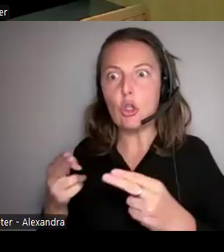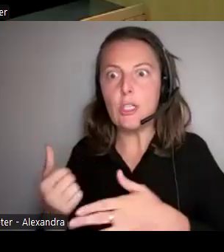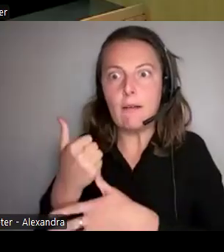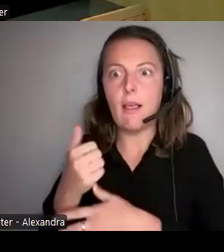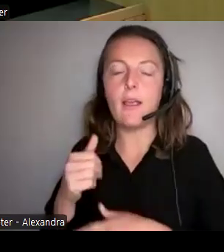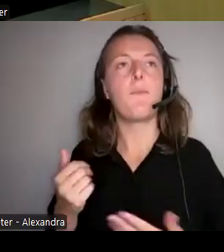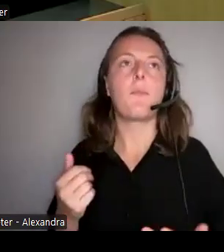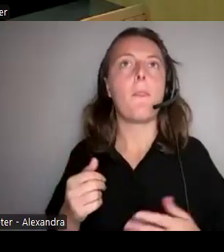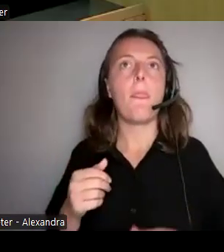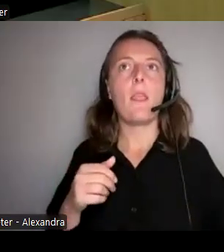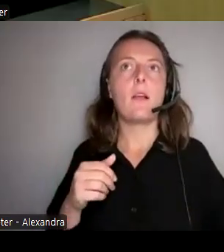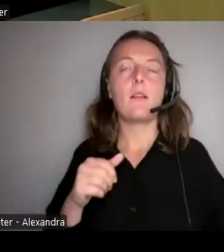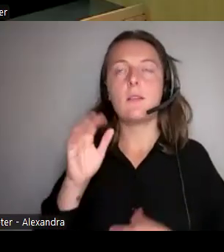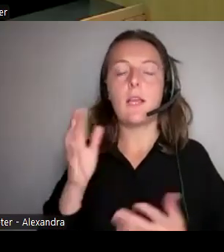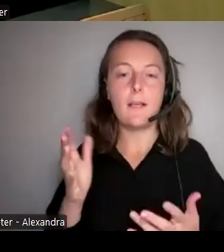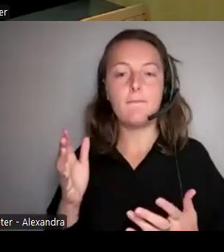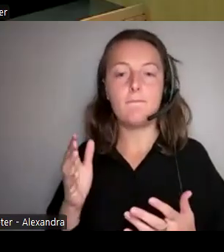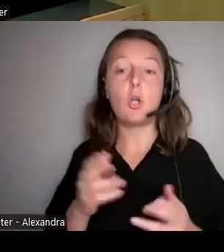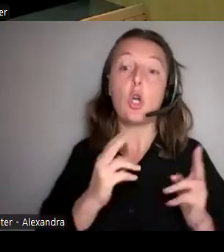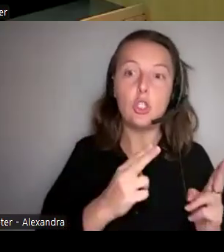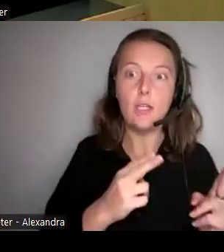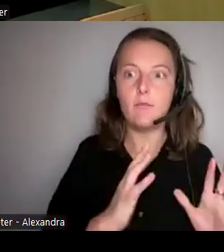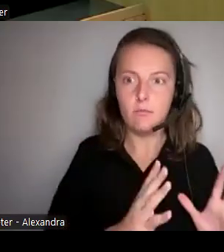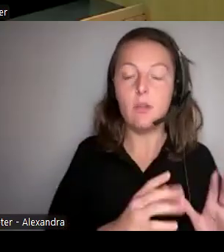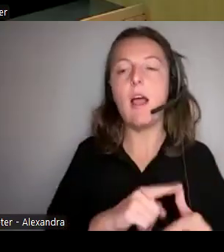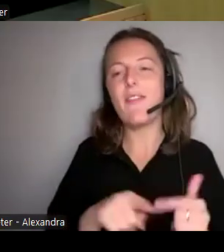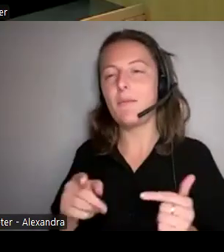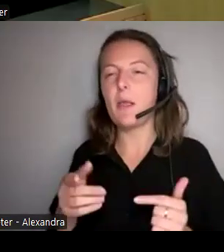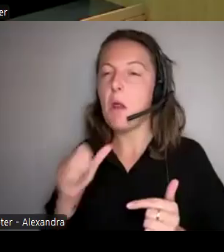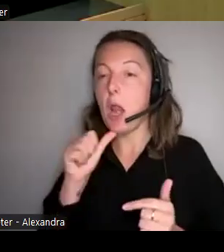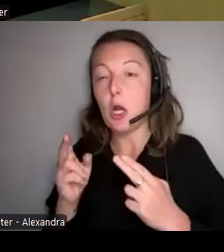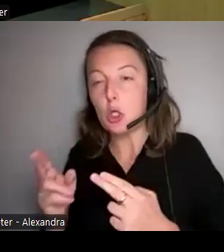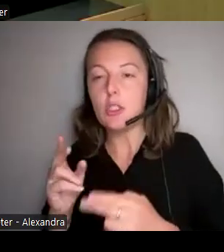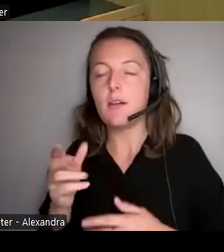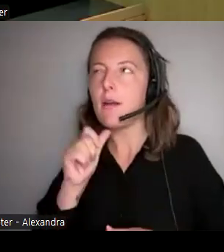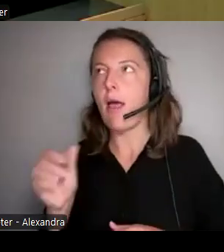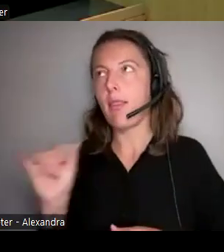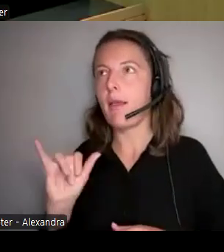to you know I mean important not that you know um not super urgent but really you know we're getting